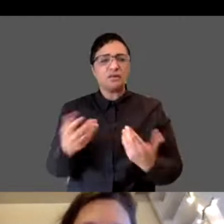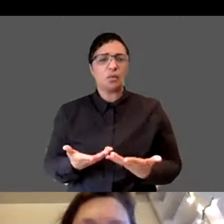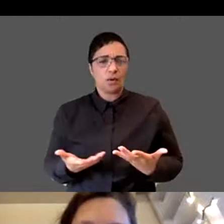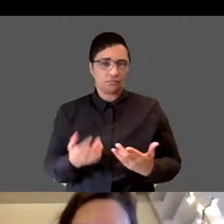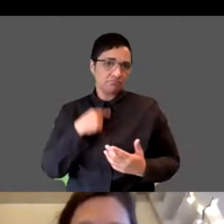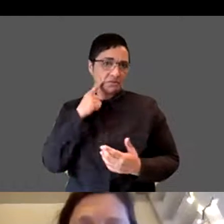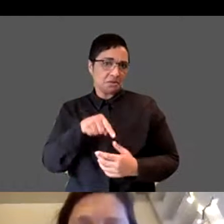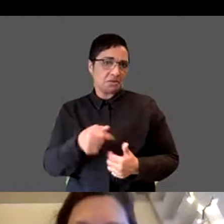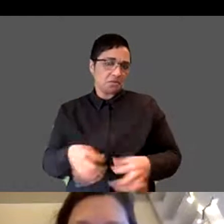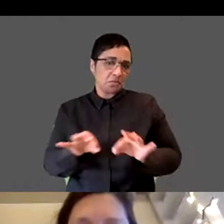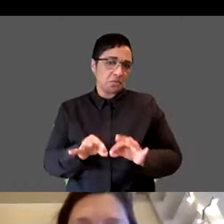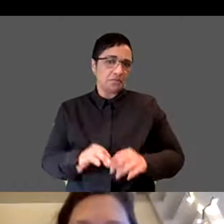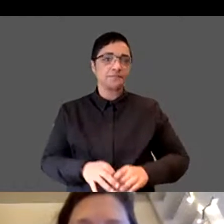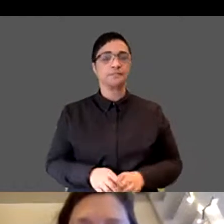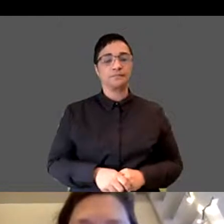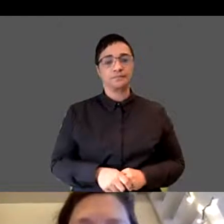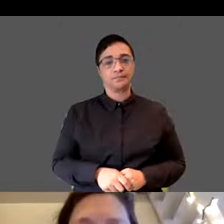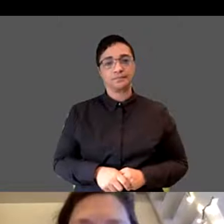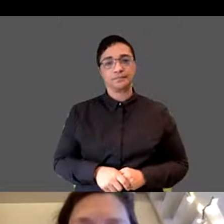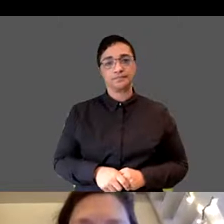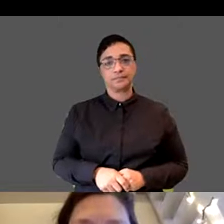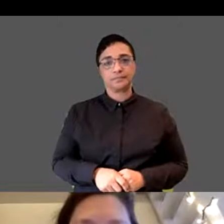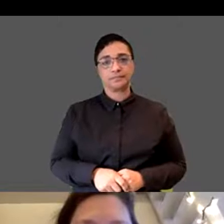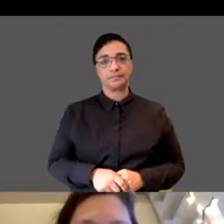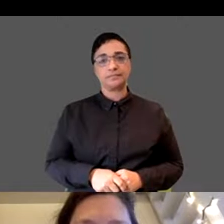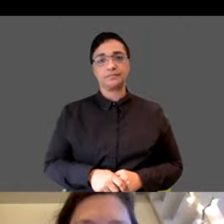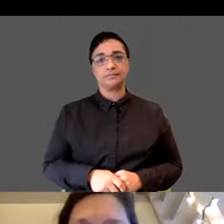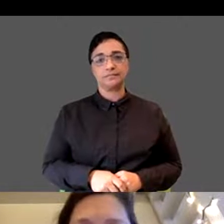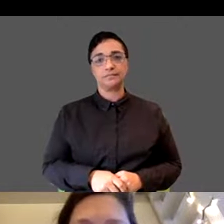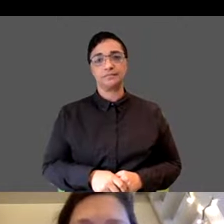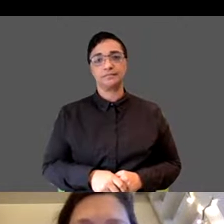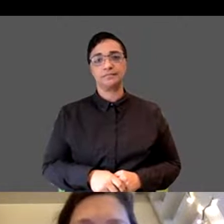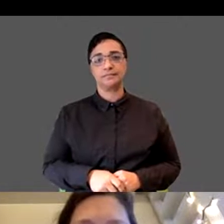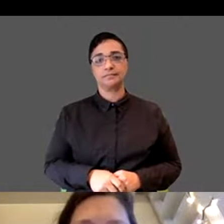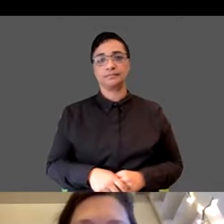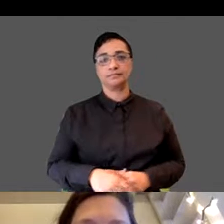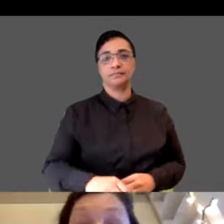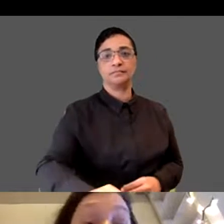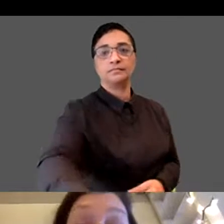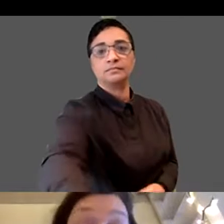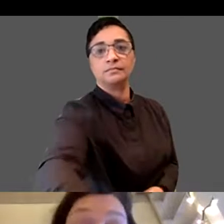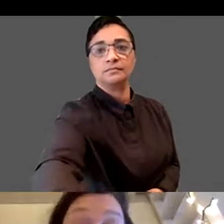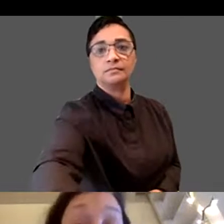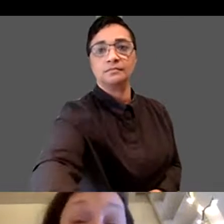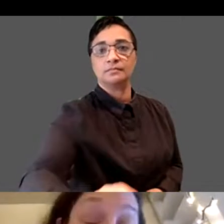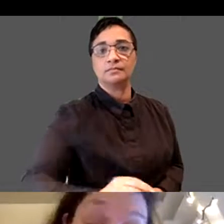Do you want to add something, Elizabeth?